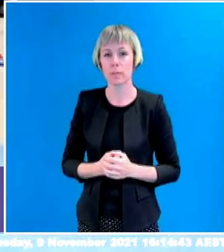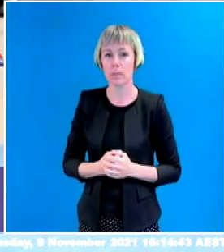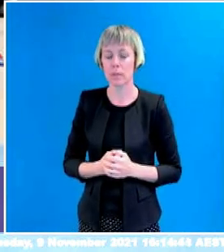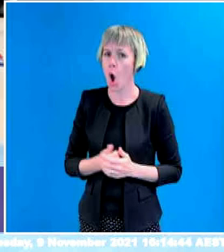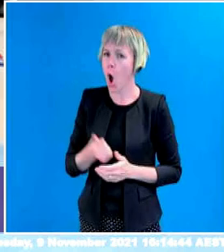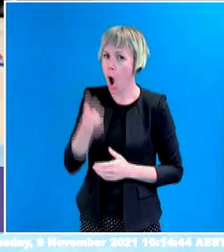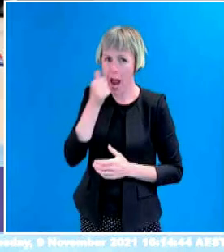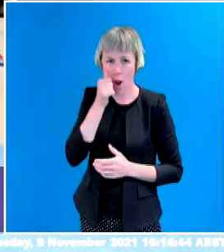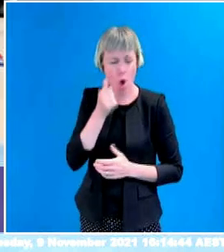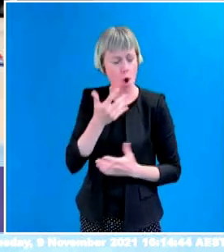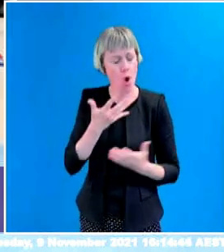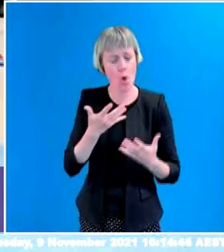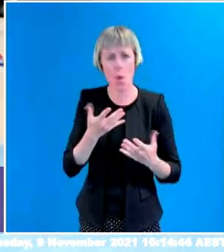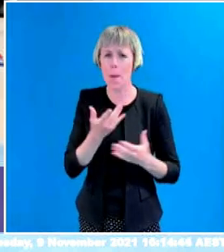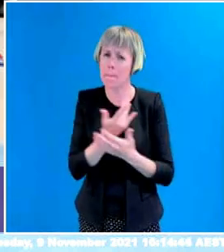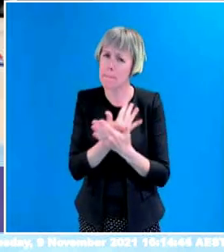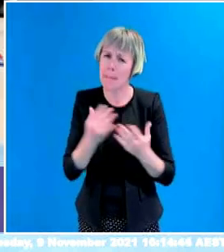there are many views on this.